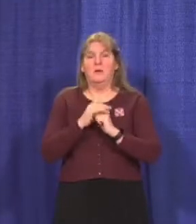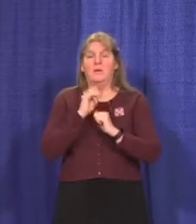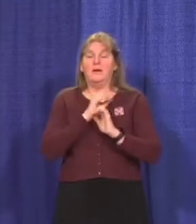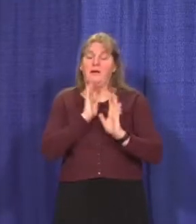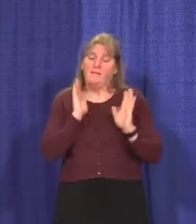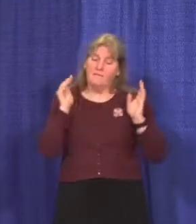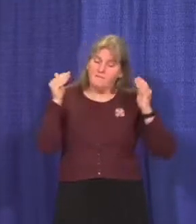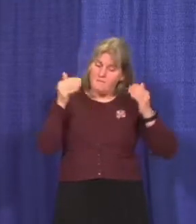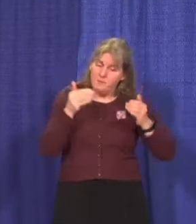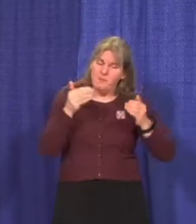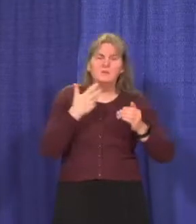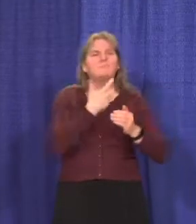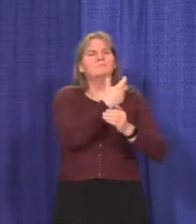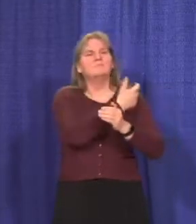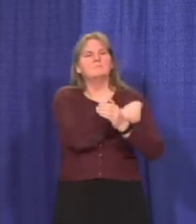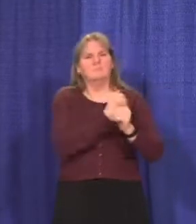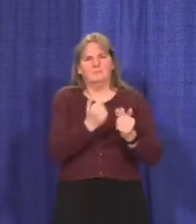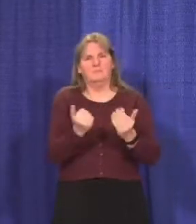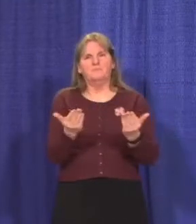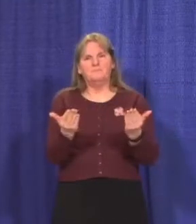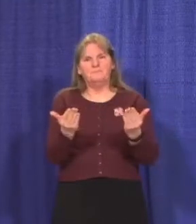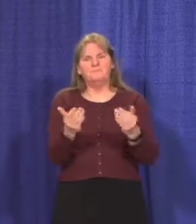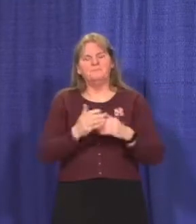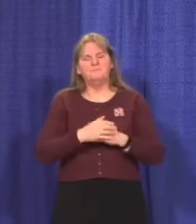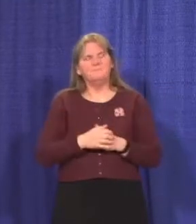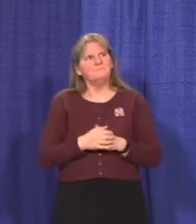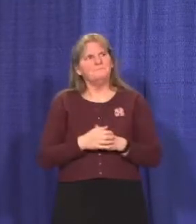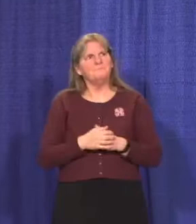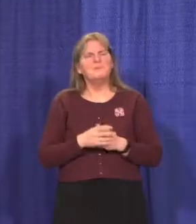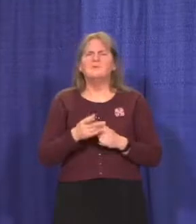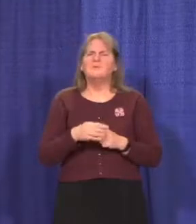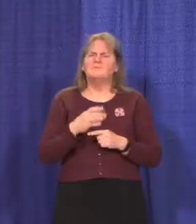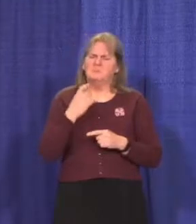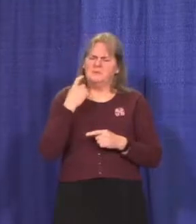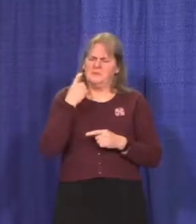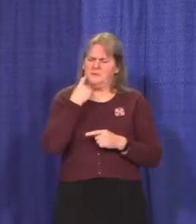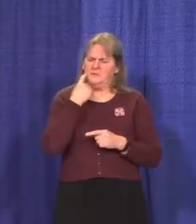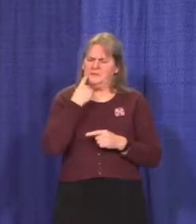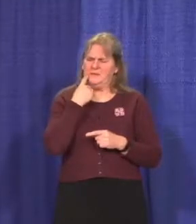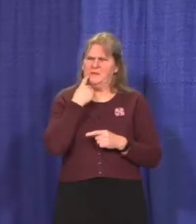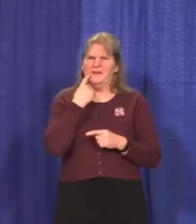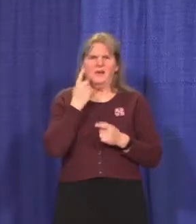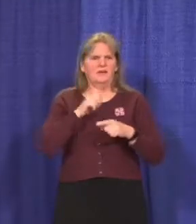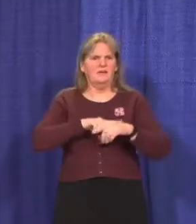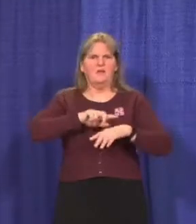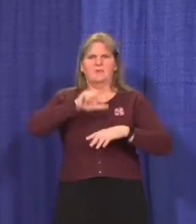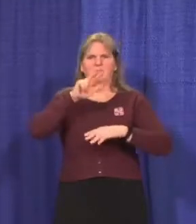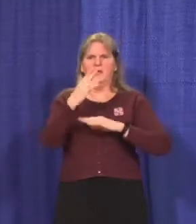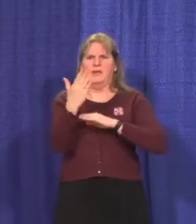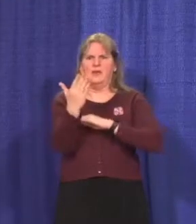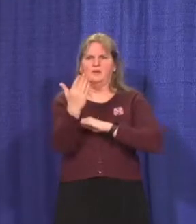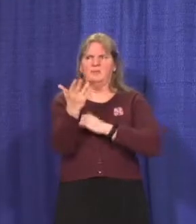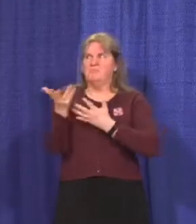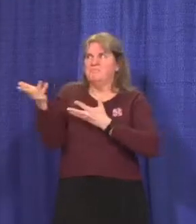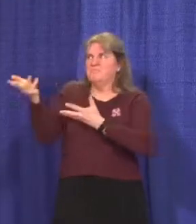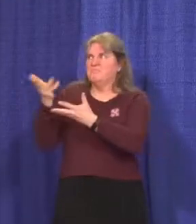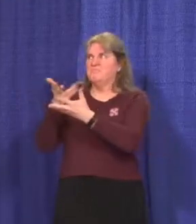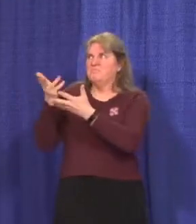distribution. Until three in the morning back-and-forth with Ottawa on conversations and so credit to